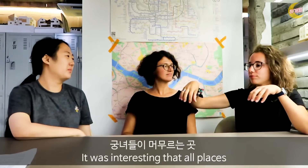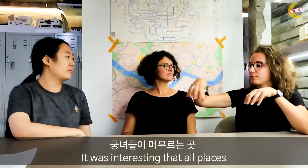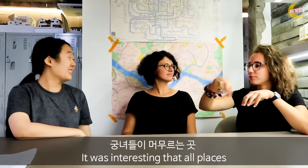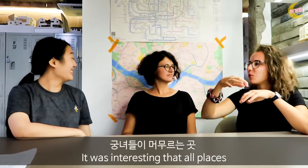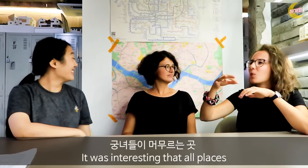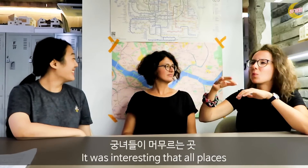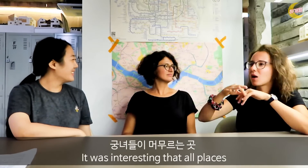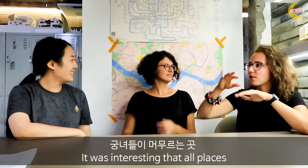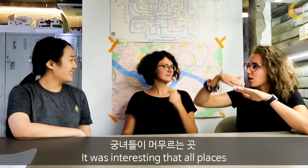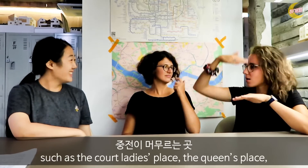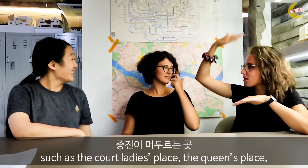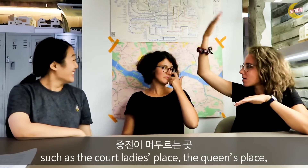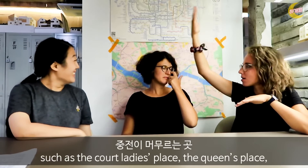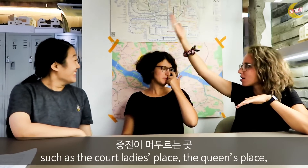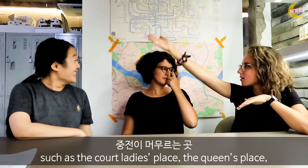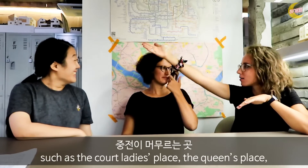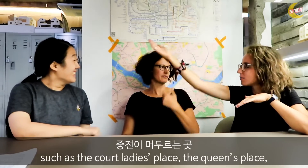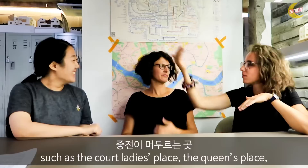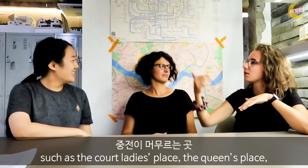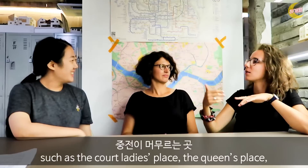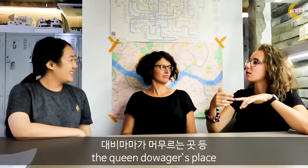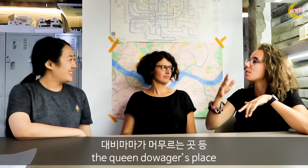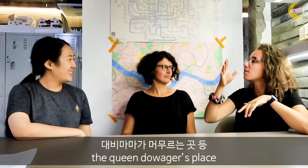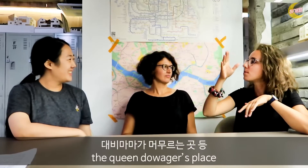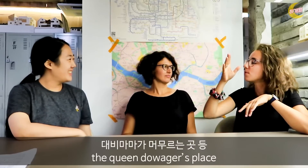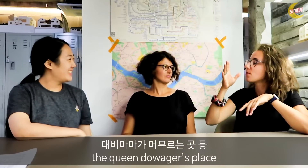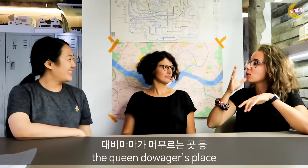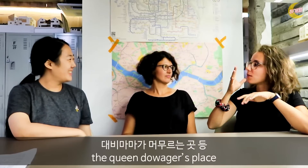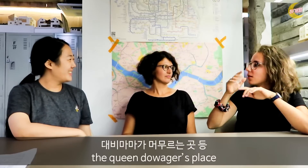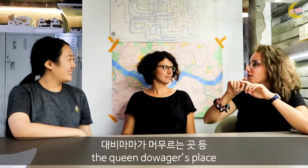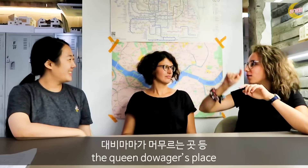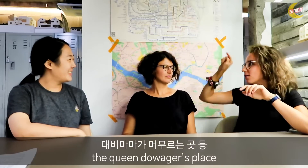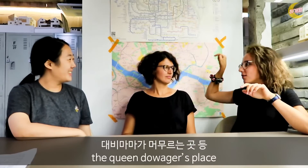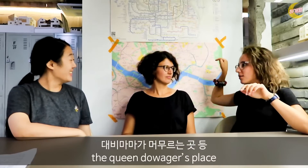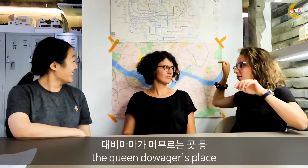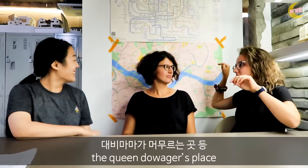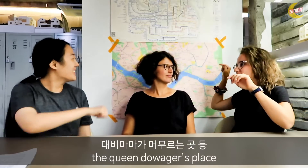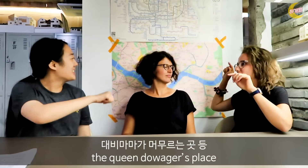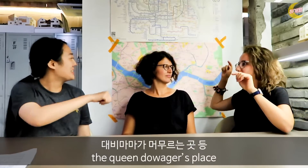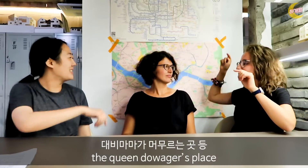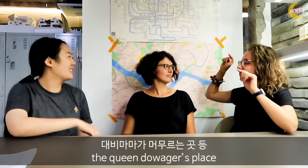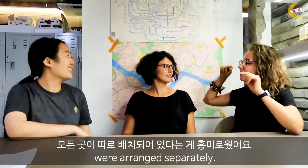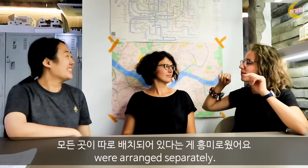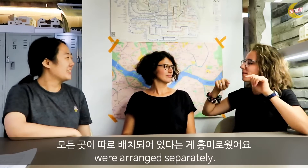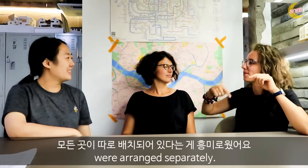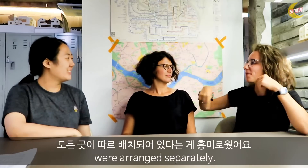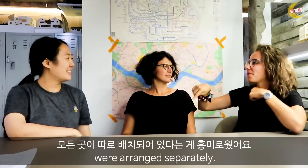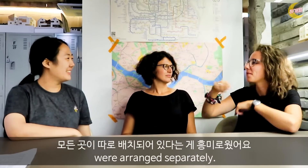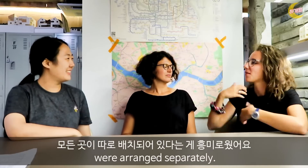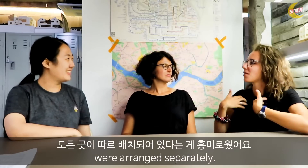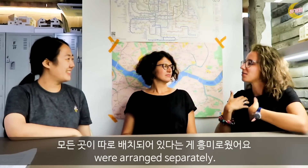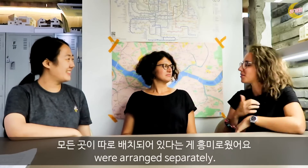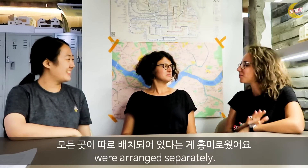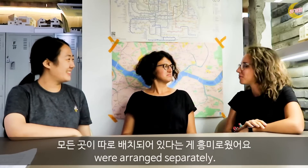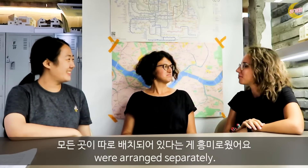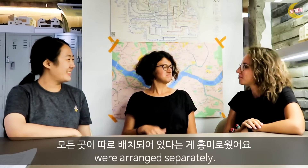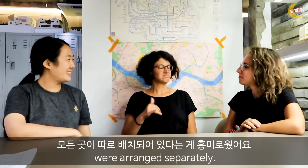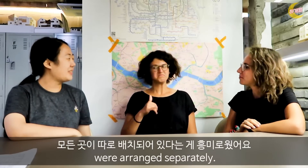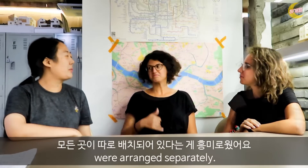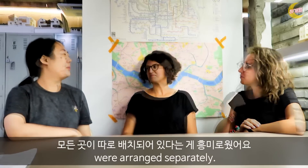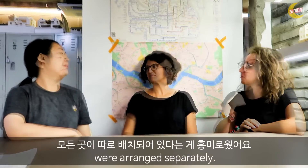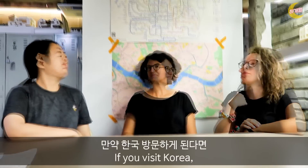It was interesting that all places such as the court ladies’ place, the queen’s place, the queen dowager’s place were arranged separately.